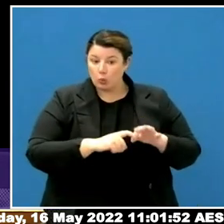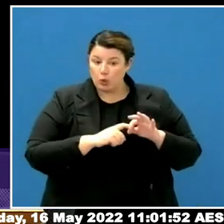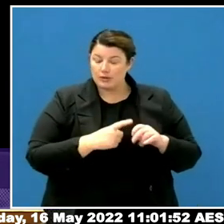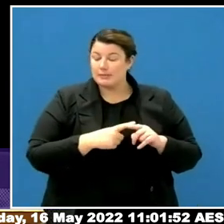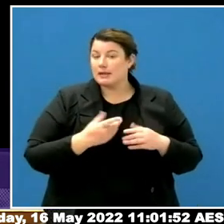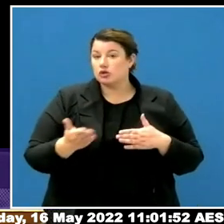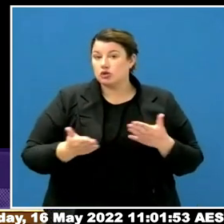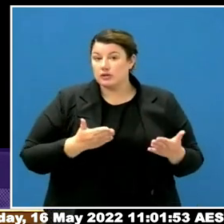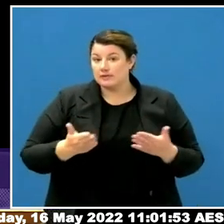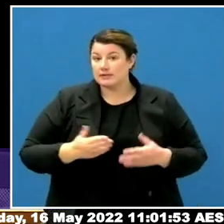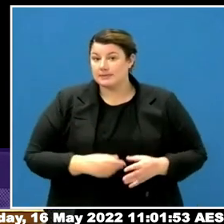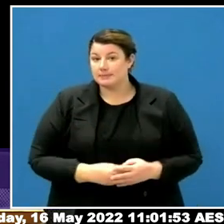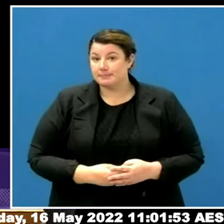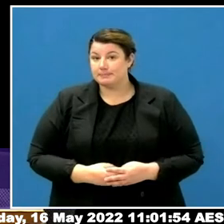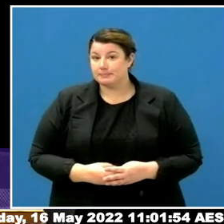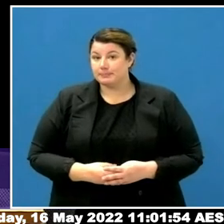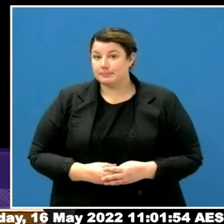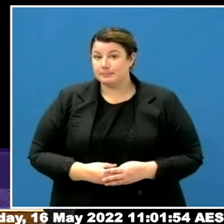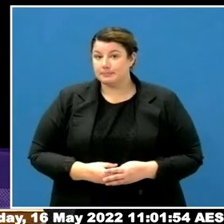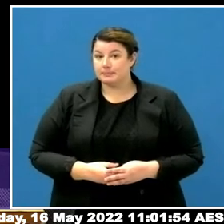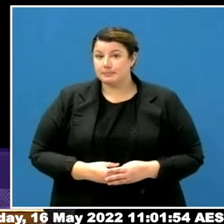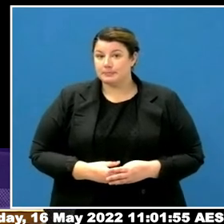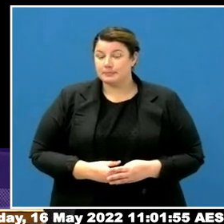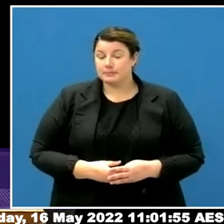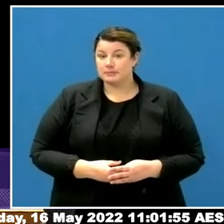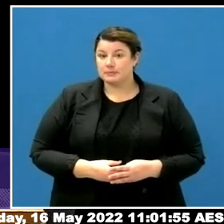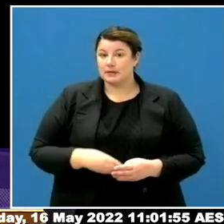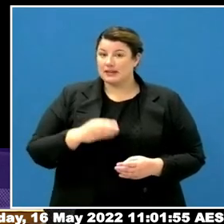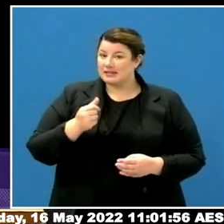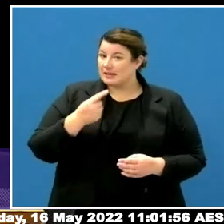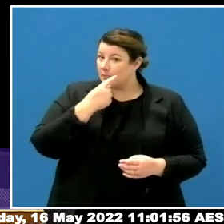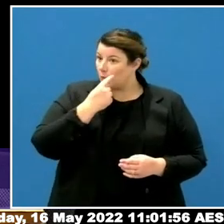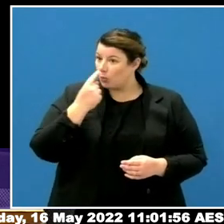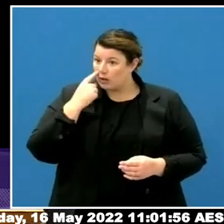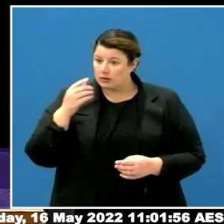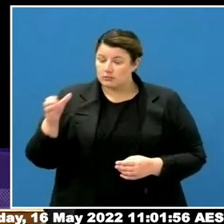You will hear some witnesses and receive some documents which refer to previous culture of